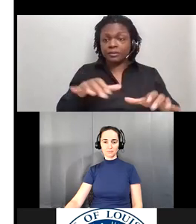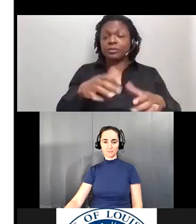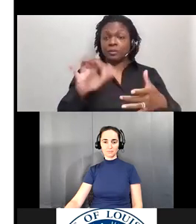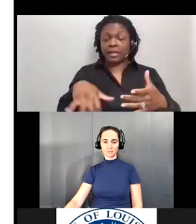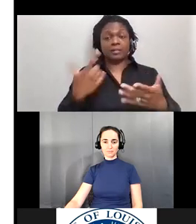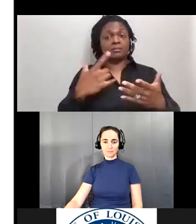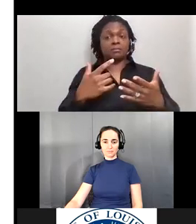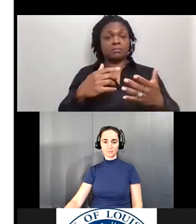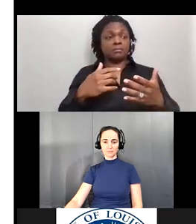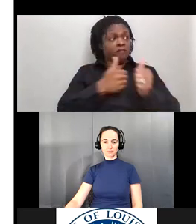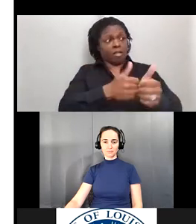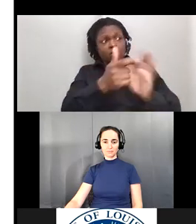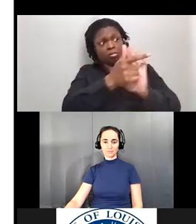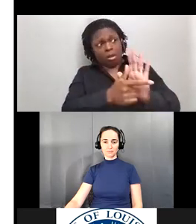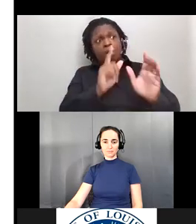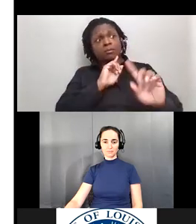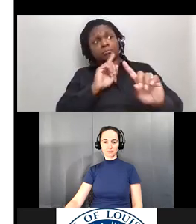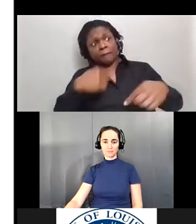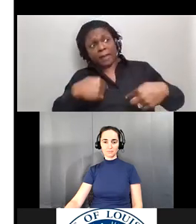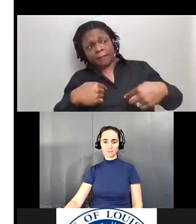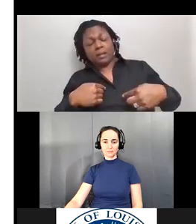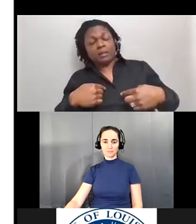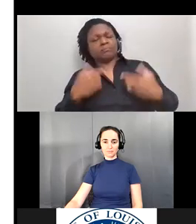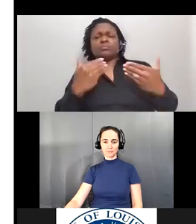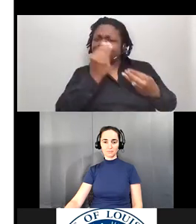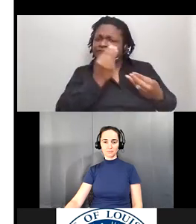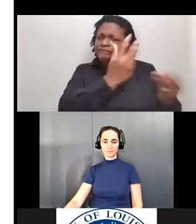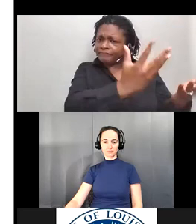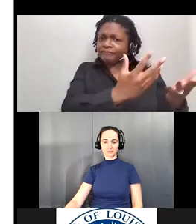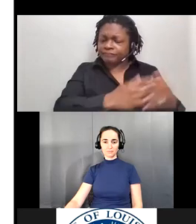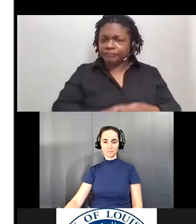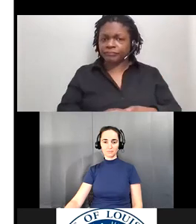things that obviously is going to, let's hope that gets a good response from the police